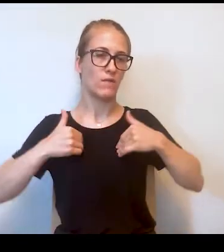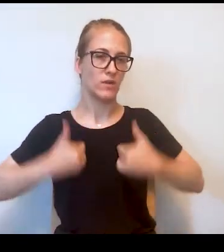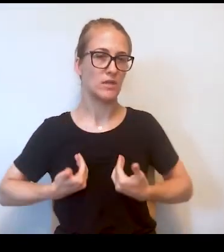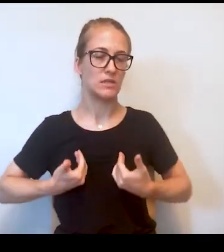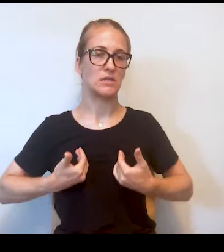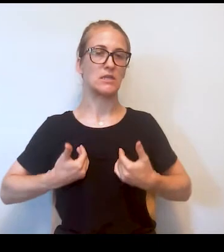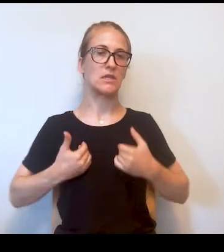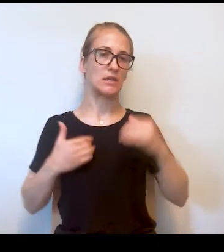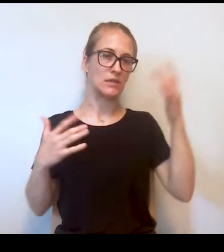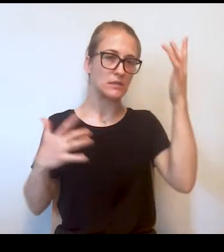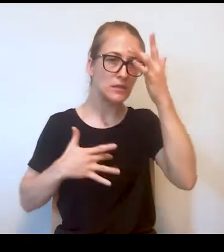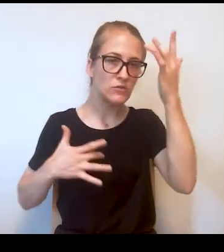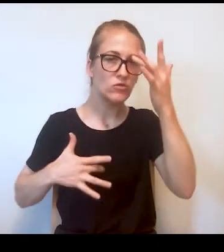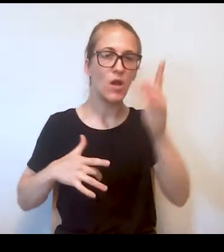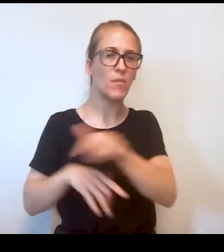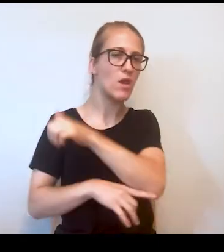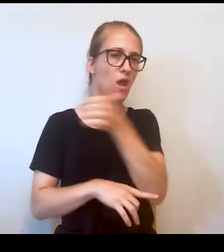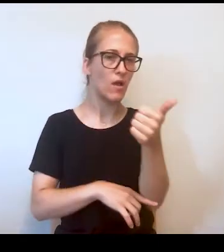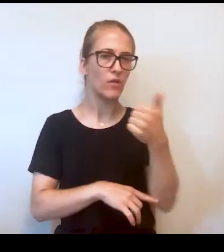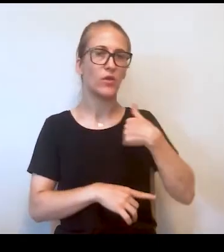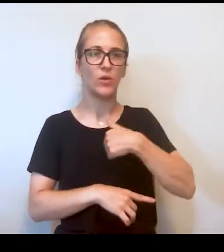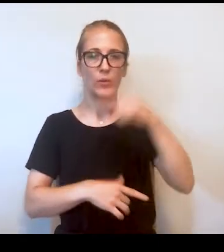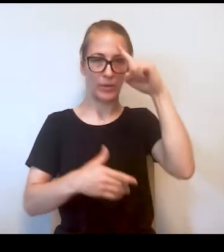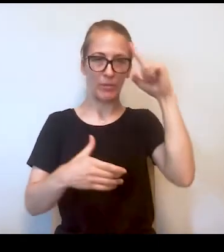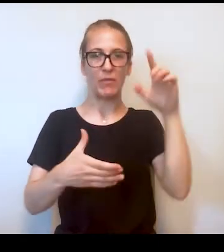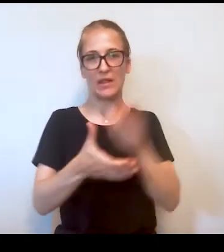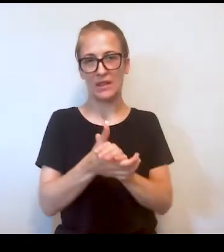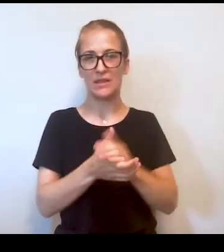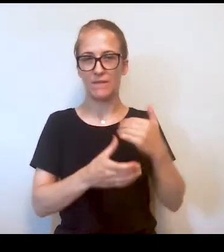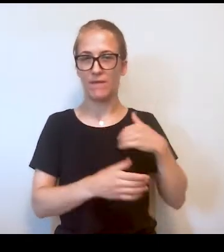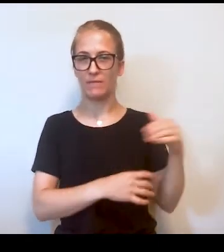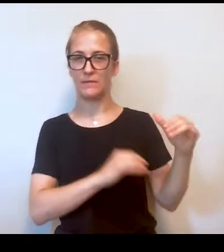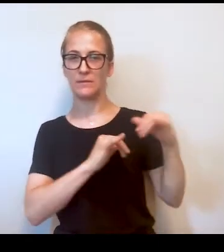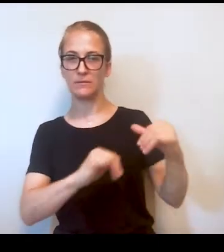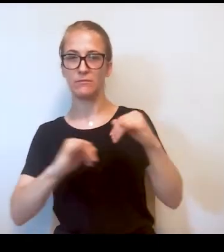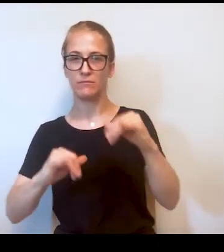in this boat with us. (chuckles) It has to do with connective tissues.